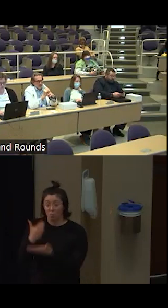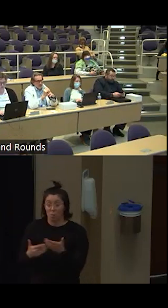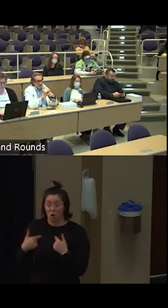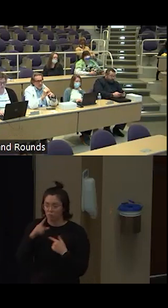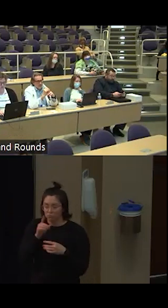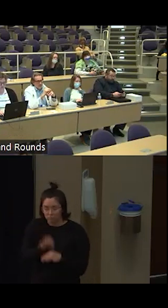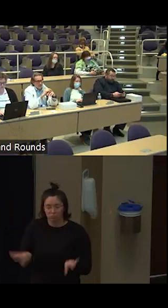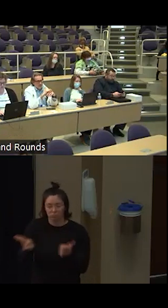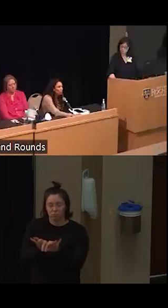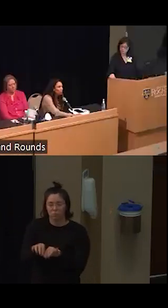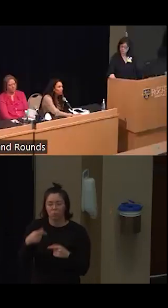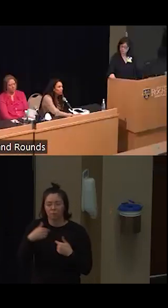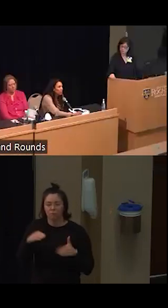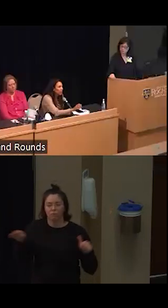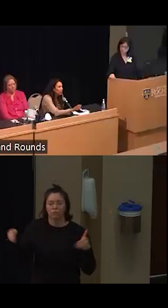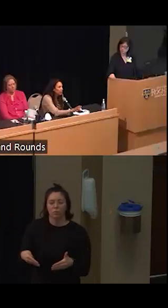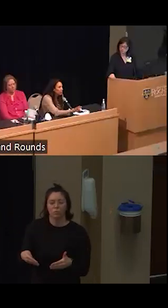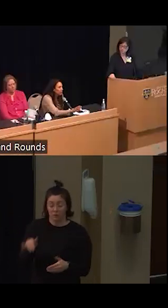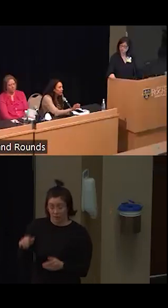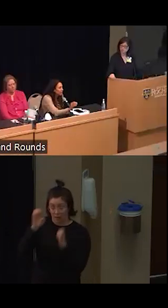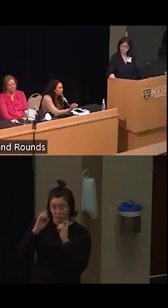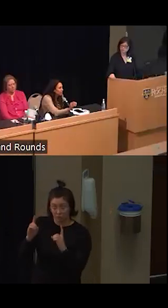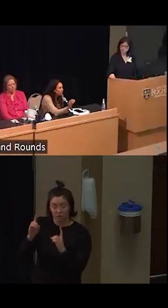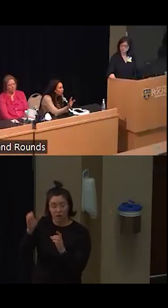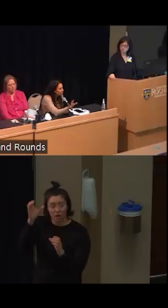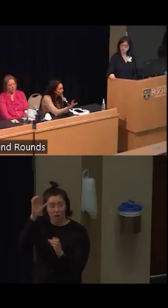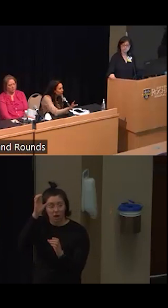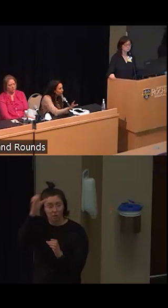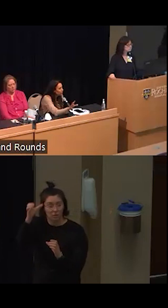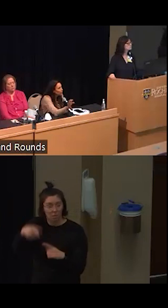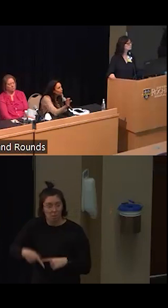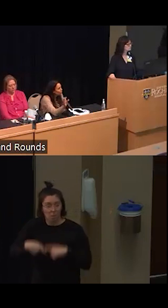really important is that we really focused with that education on the concept of pausing so if